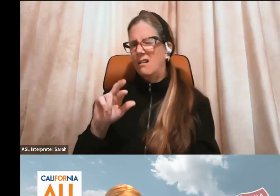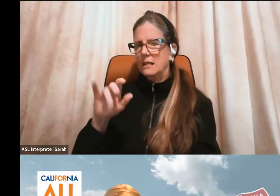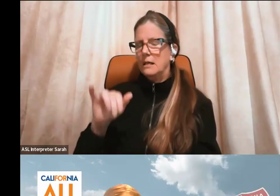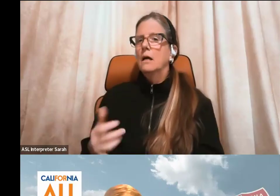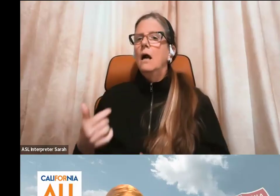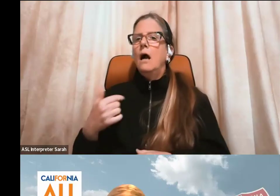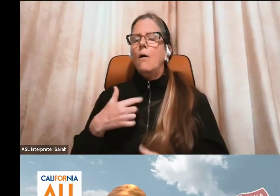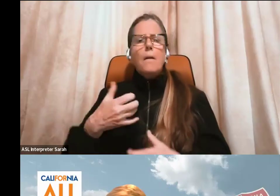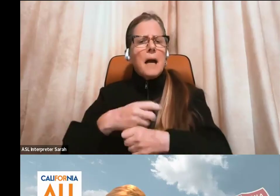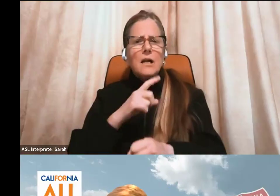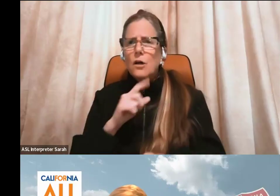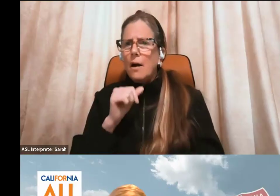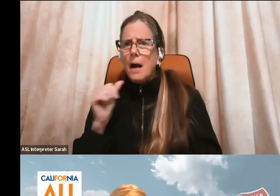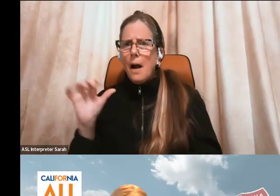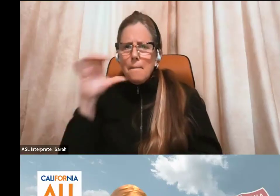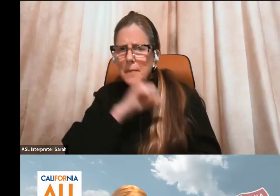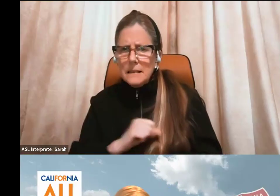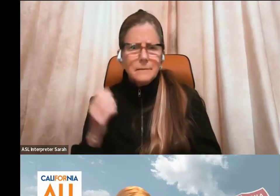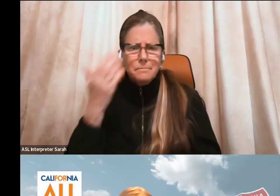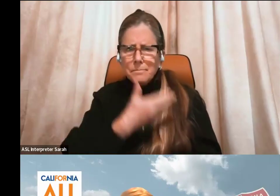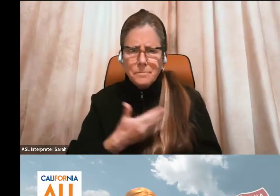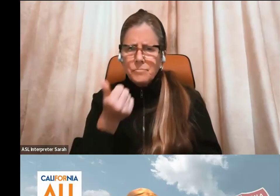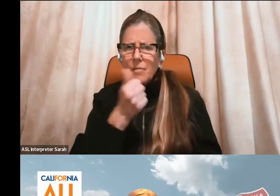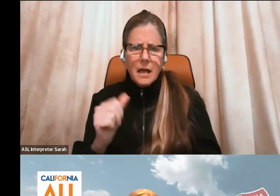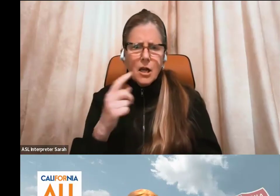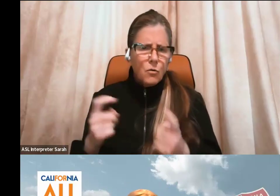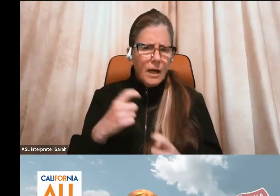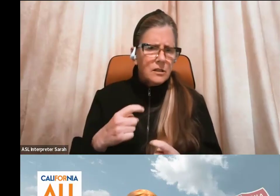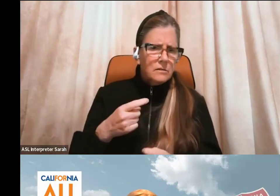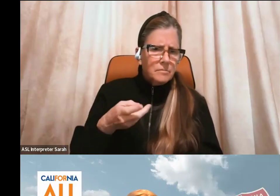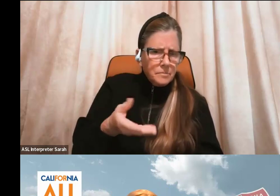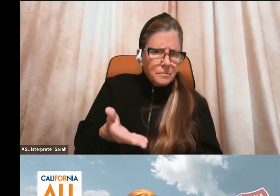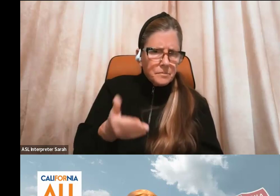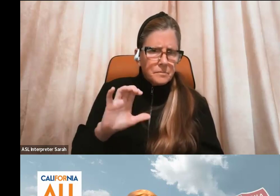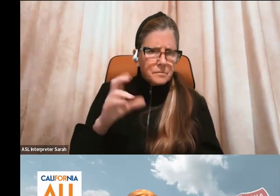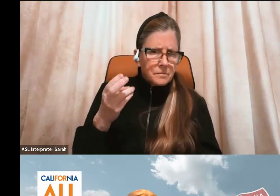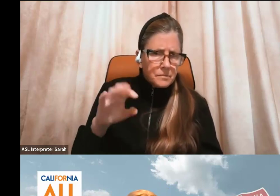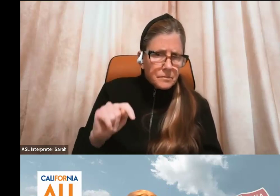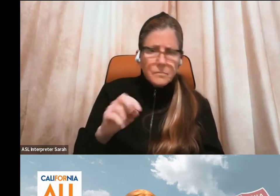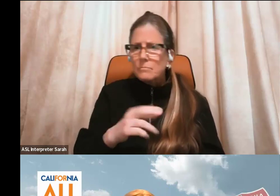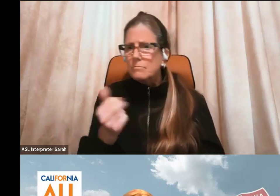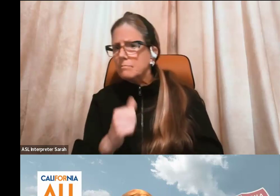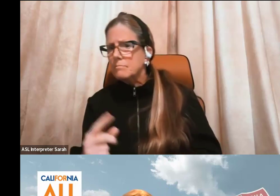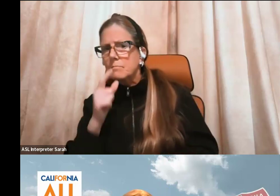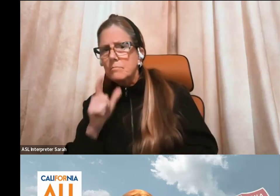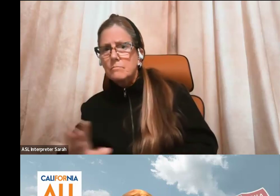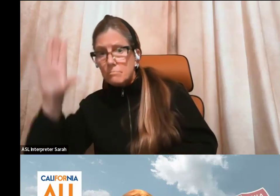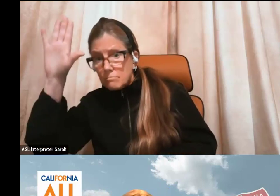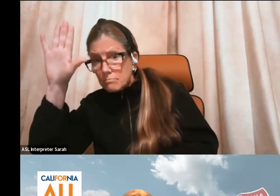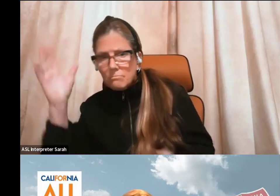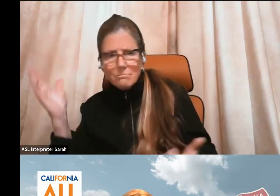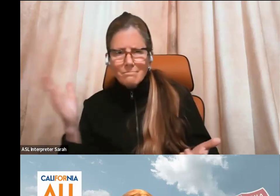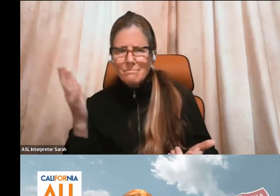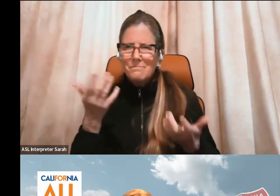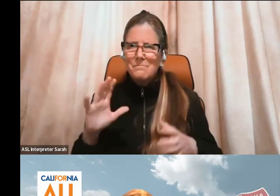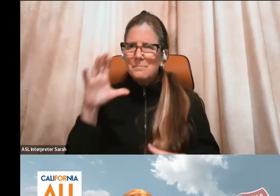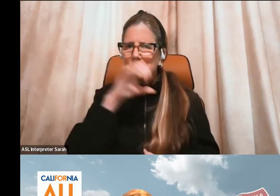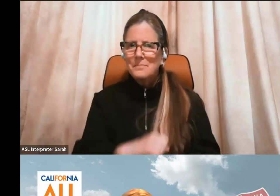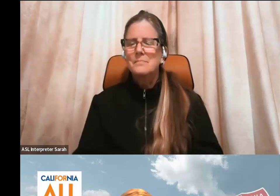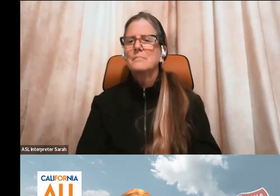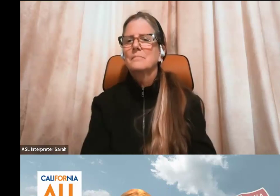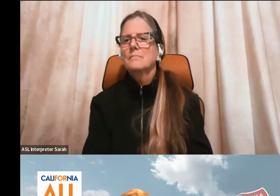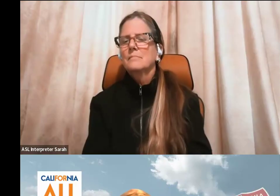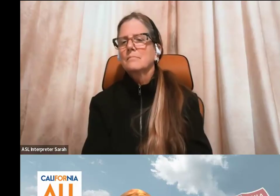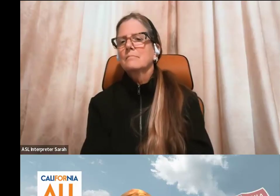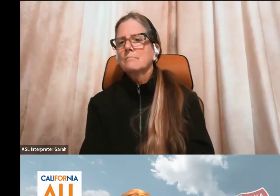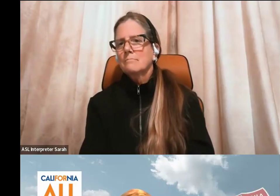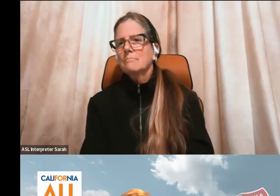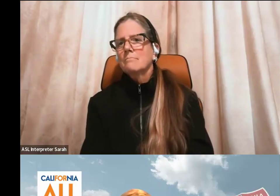I'm not missing any additional questions in the chat, or any folks that are raising their hands?